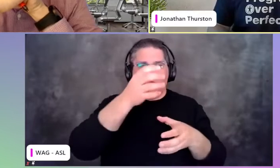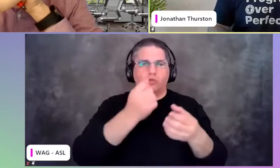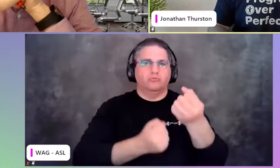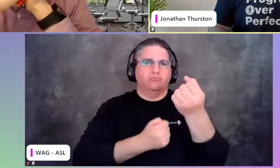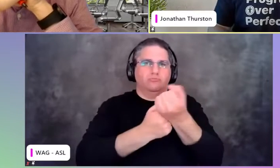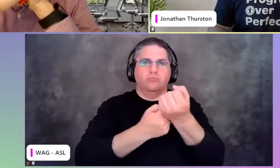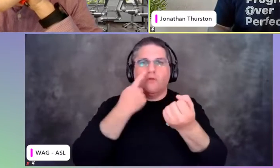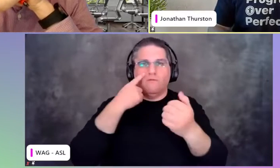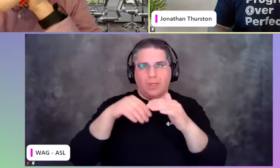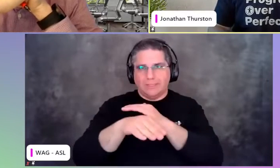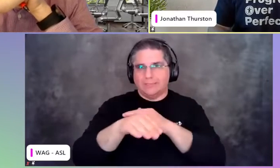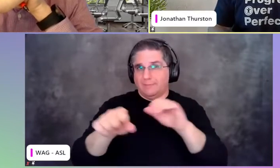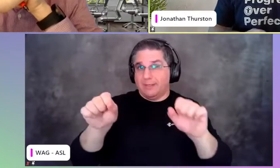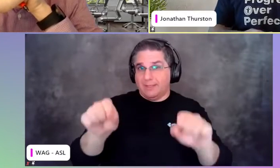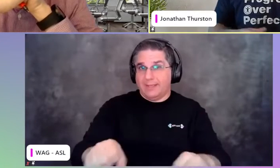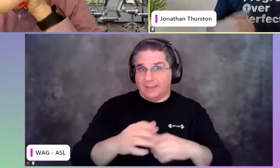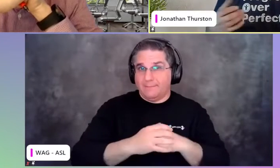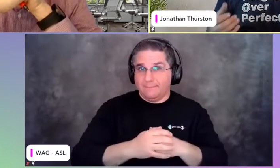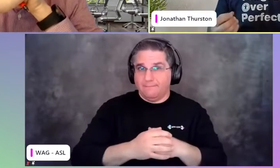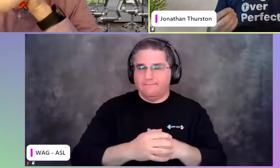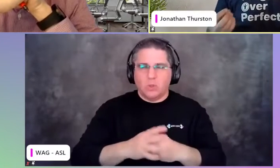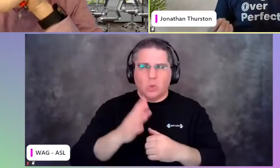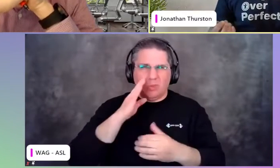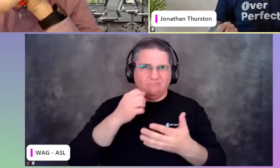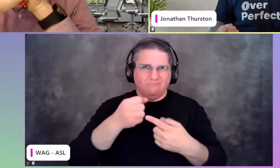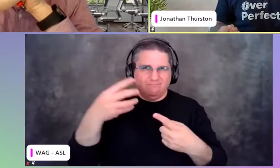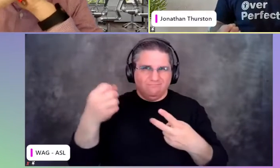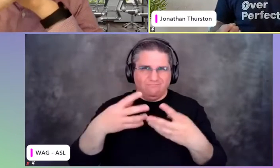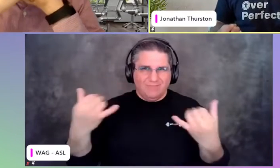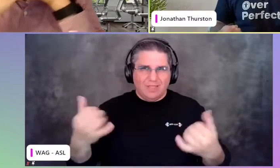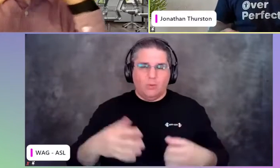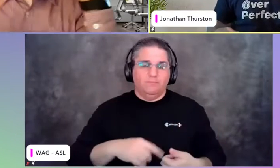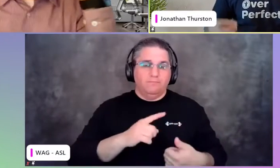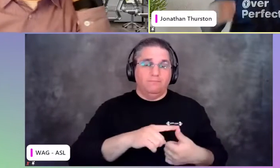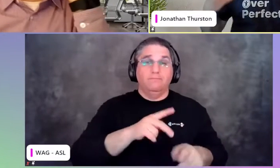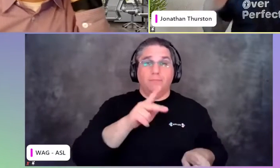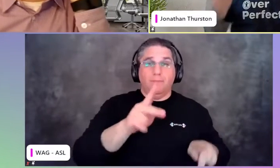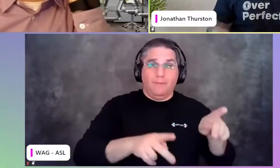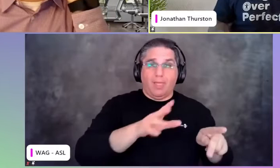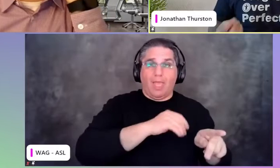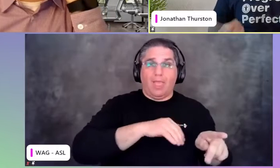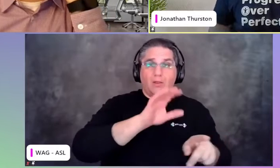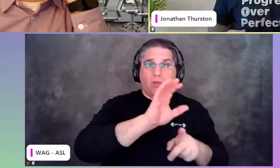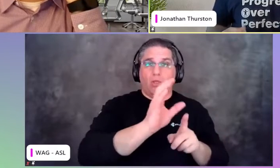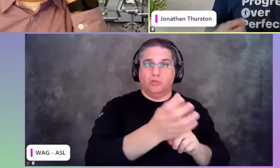cities and universities, there's plastic sort of, pillars around accessibility. And we can go